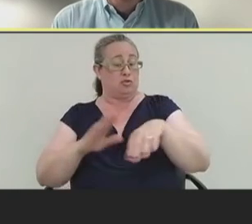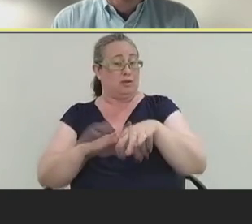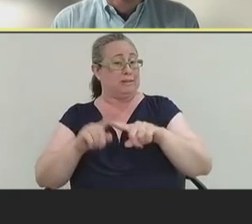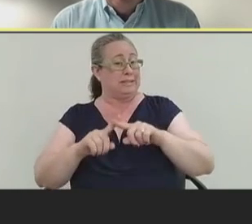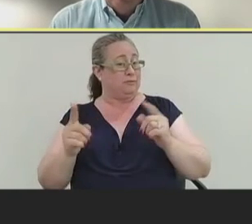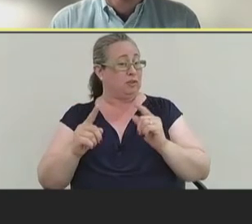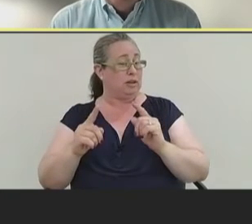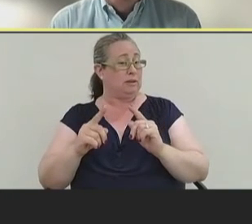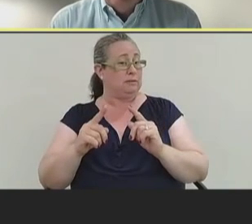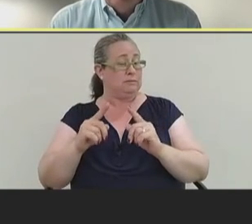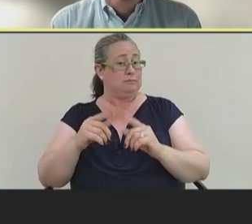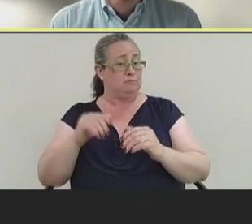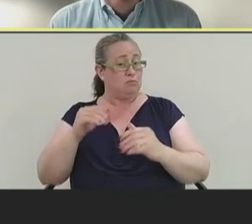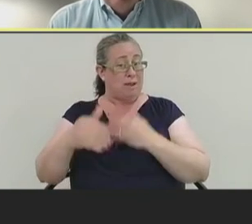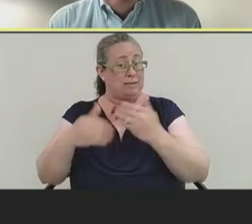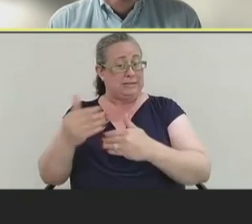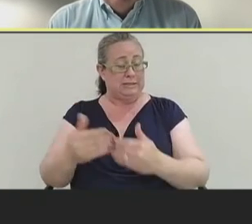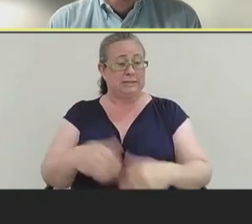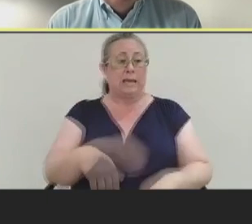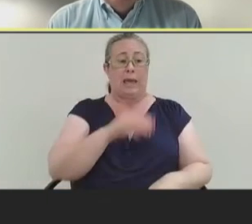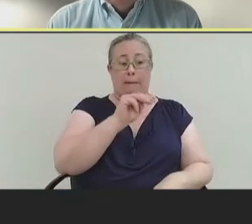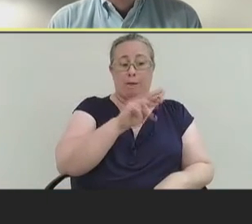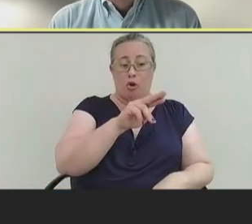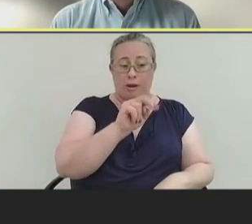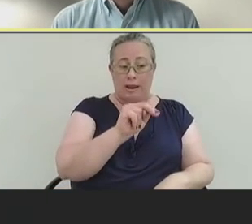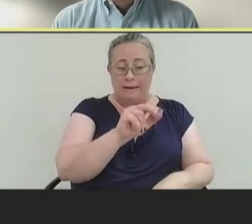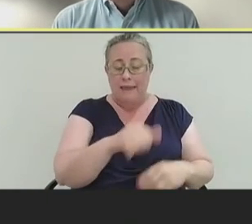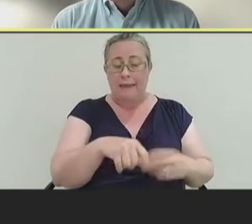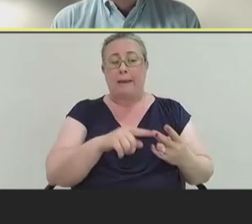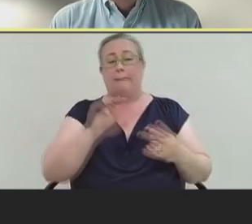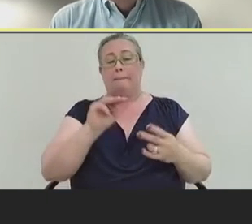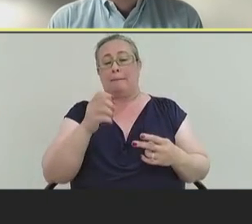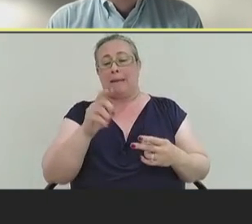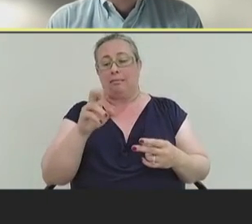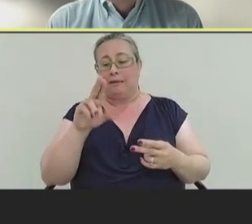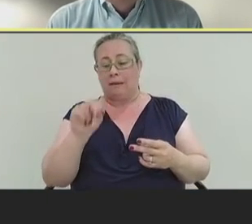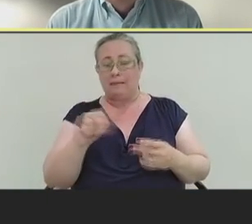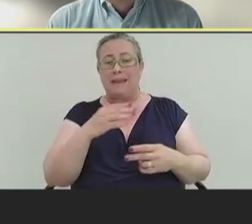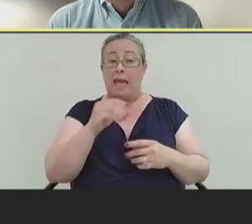mammalian, et cetera. You can do this and be able to do this in a manner that